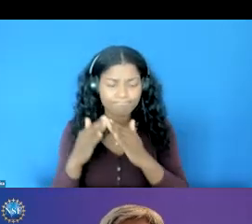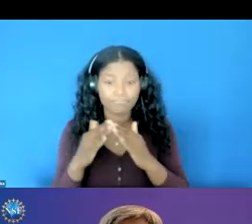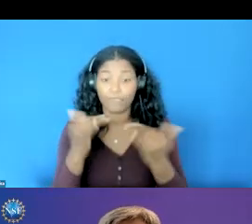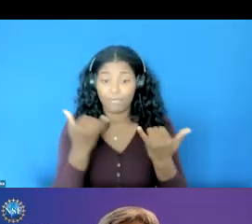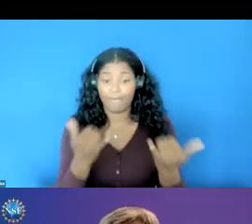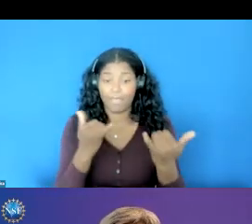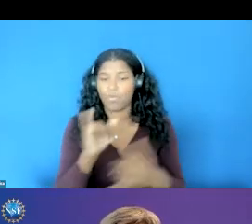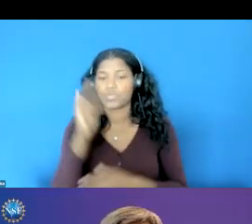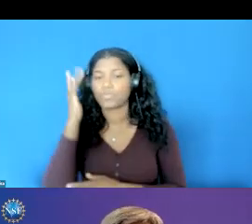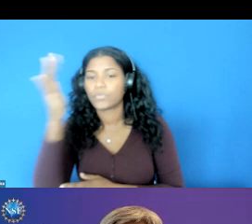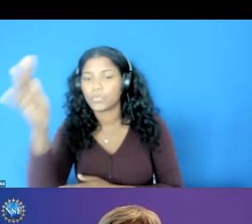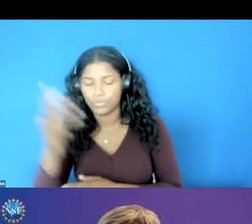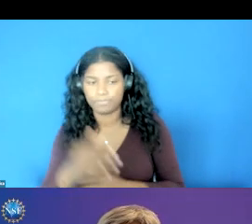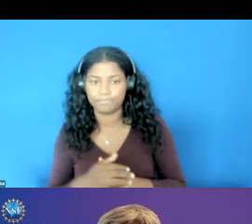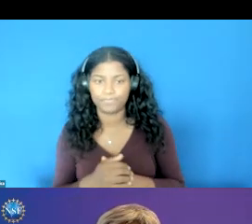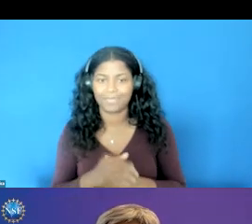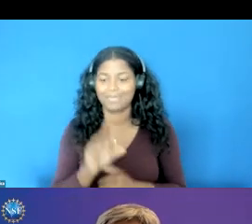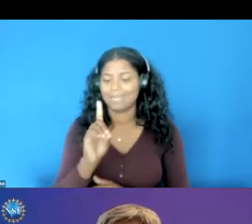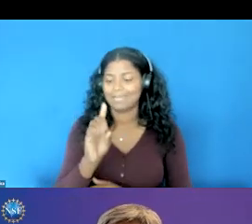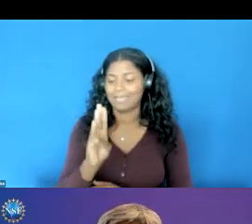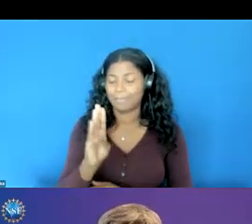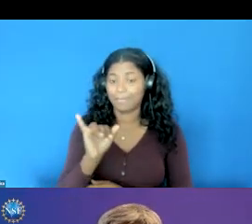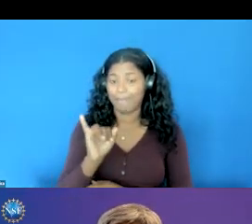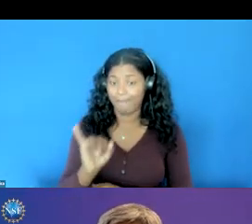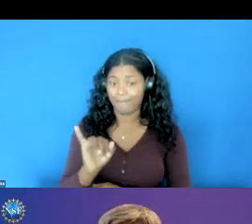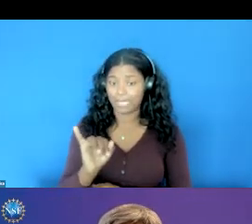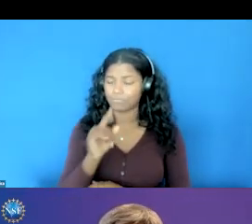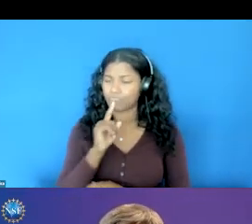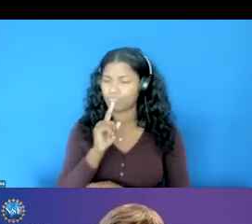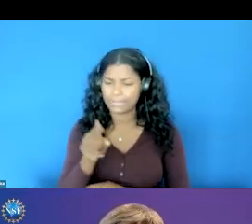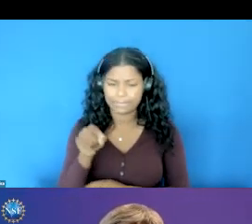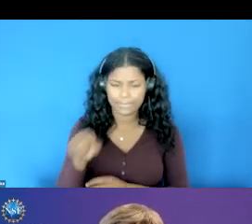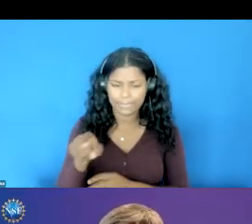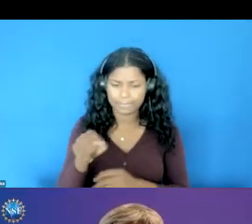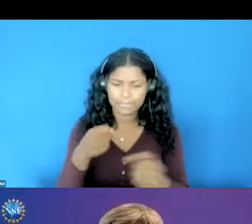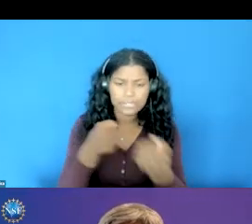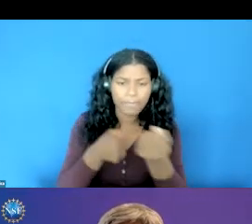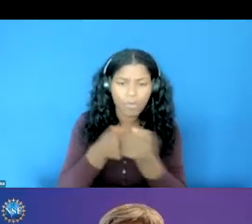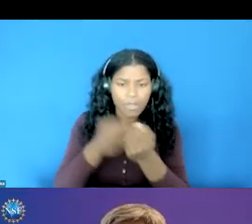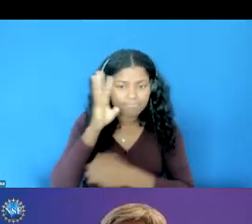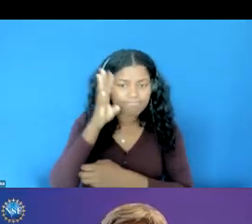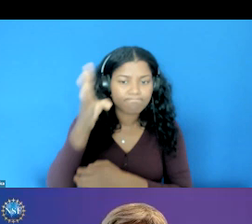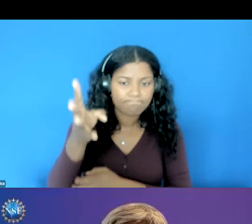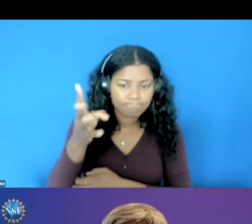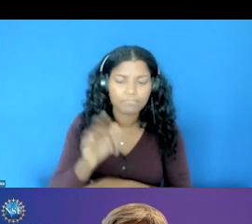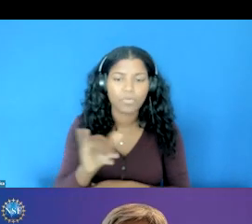So DBI invests in infrastructure for innovation and capacity building in biological sciences research.